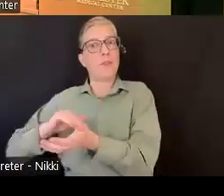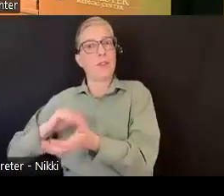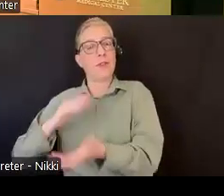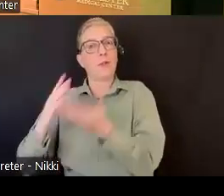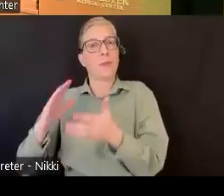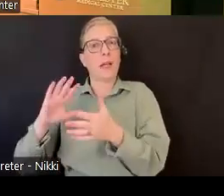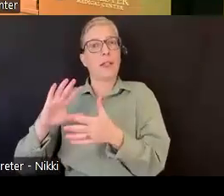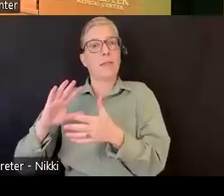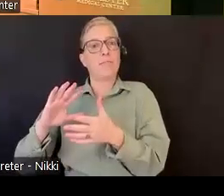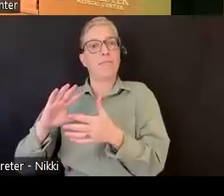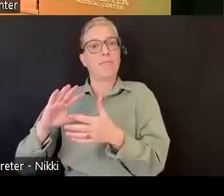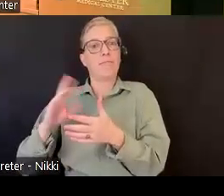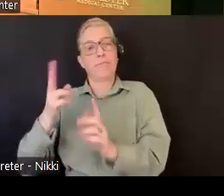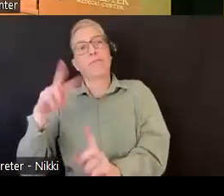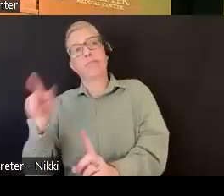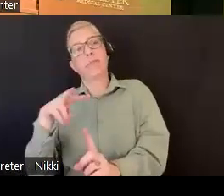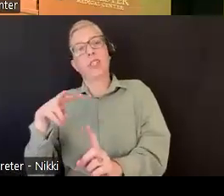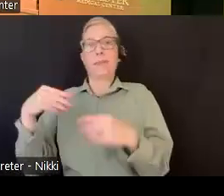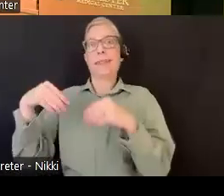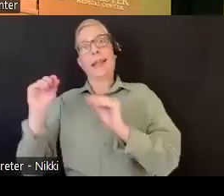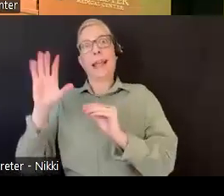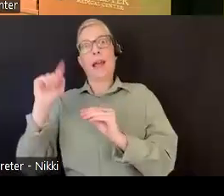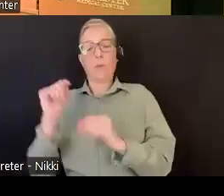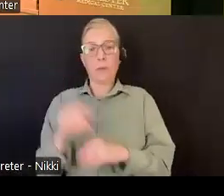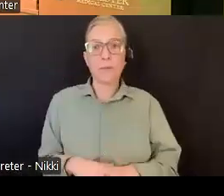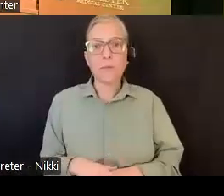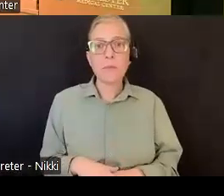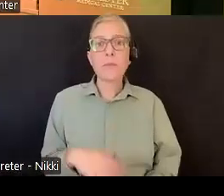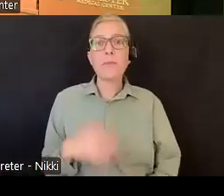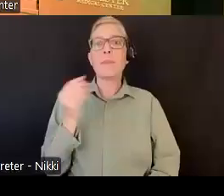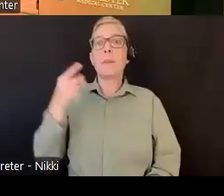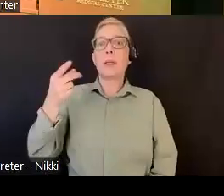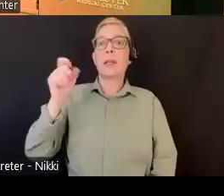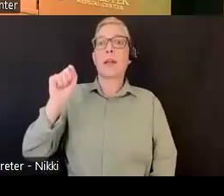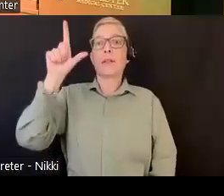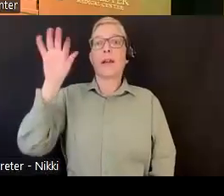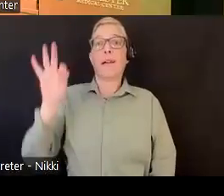debt being so huge with PSLF being a big question mark. Yeah. Um yeah. What sort of choices did you